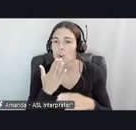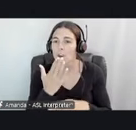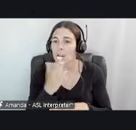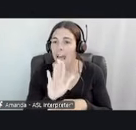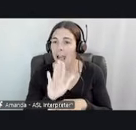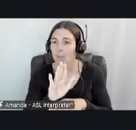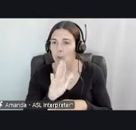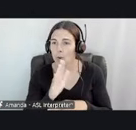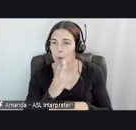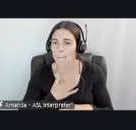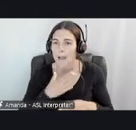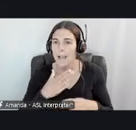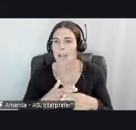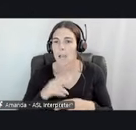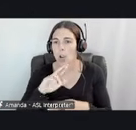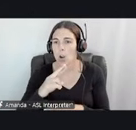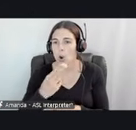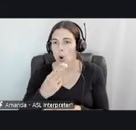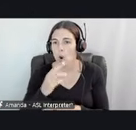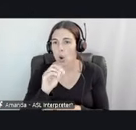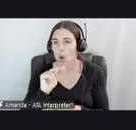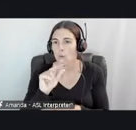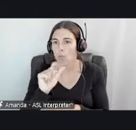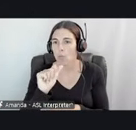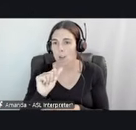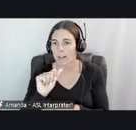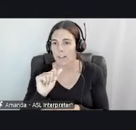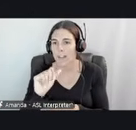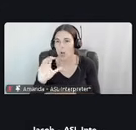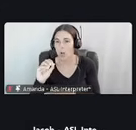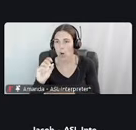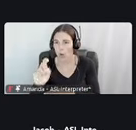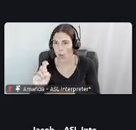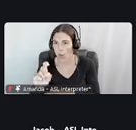Rhonda Cox. I'm the executive vice president and chief operating officer for VIA Health,